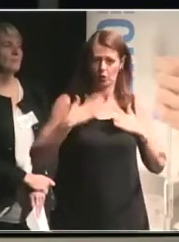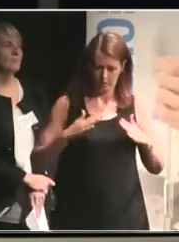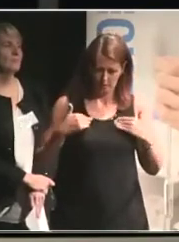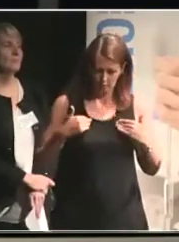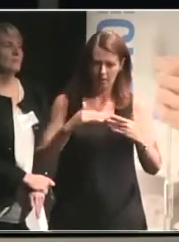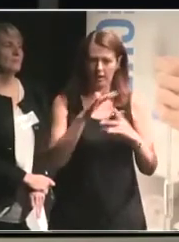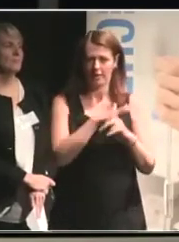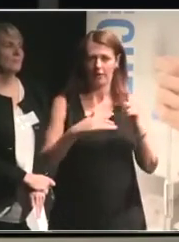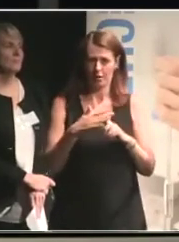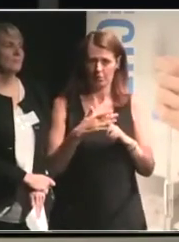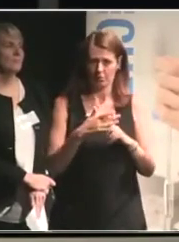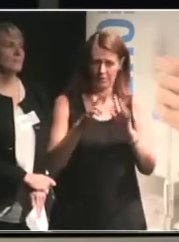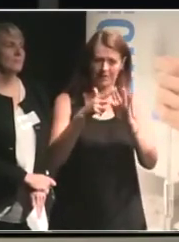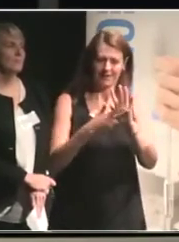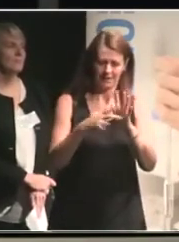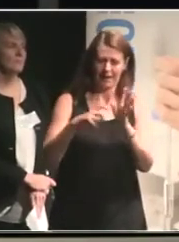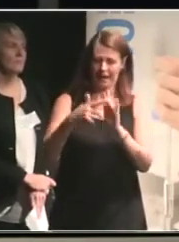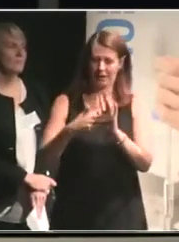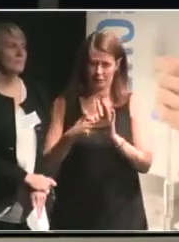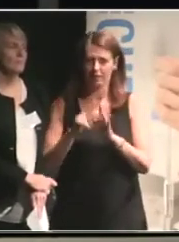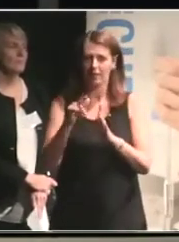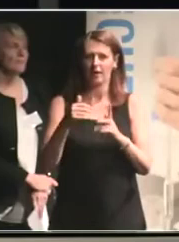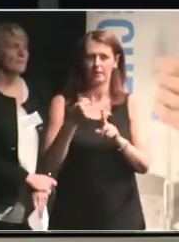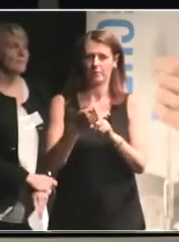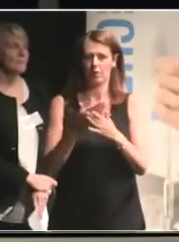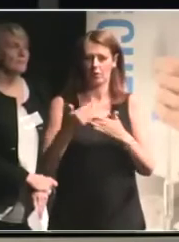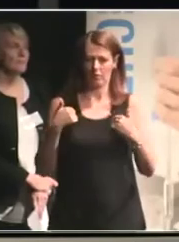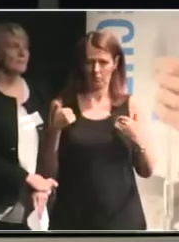Inaction has impact on human health and the environment. So we've got to accept the fact